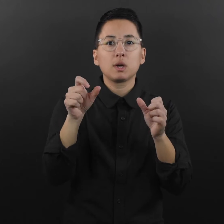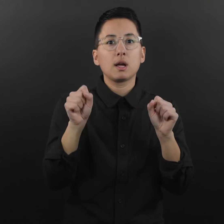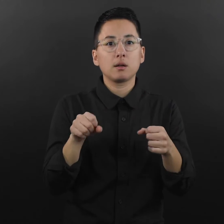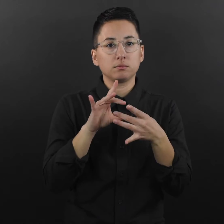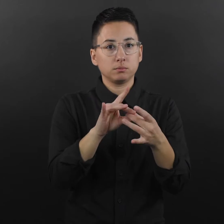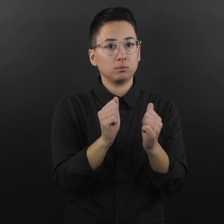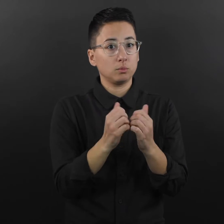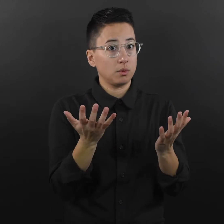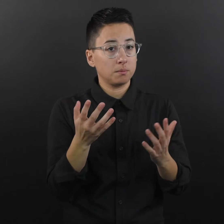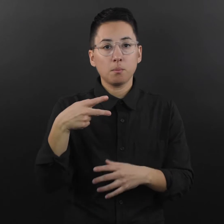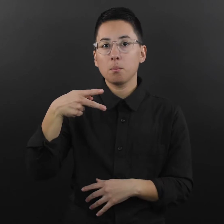depression. •